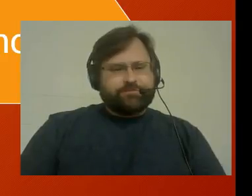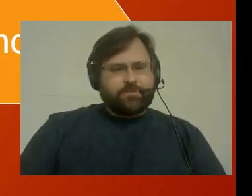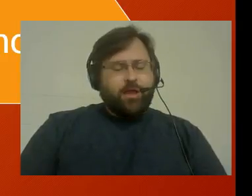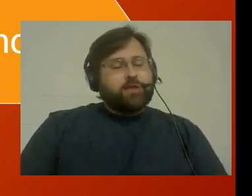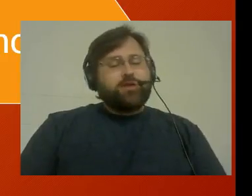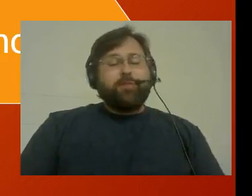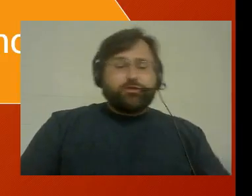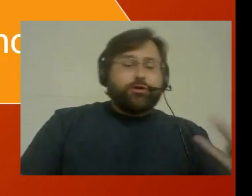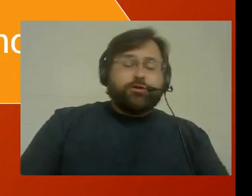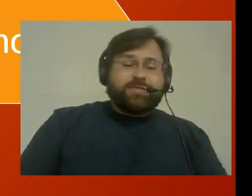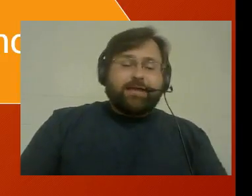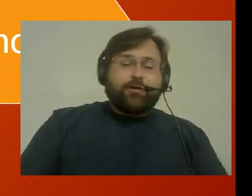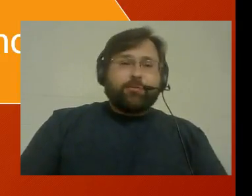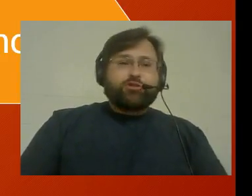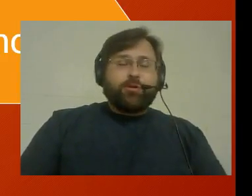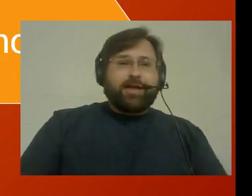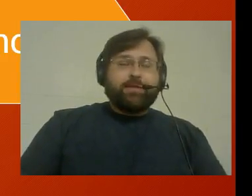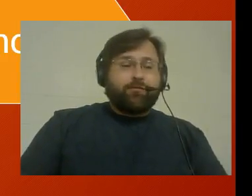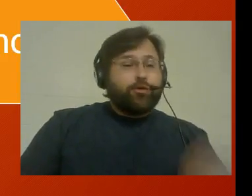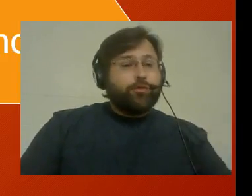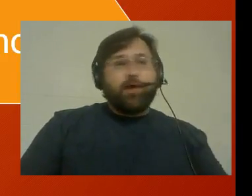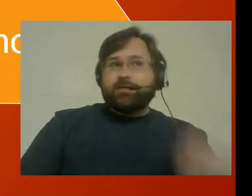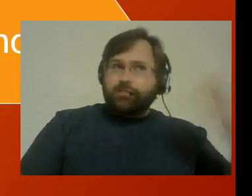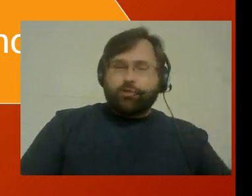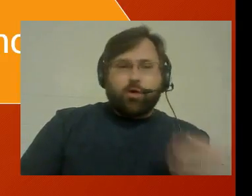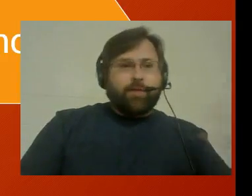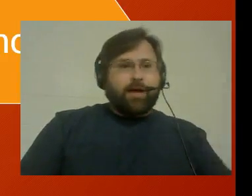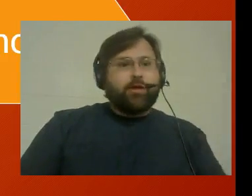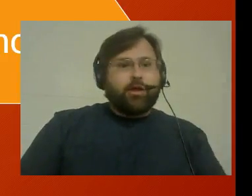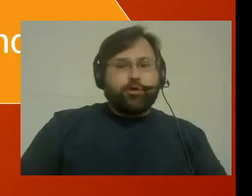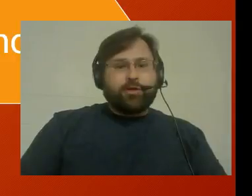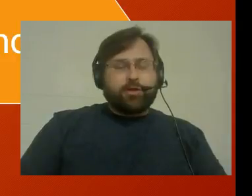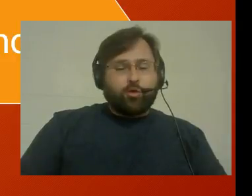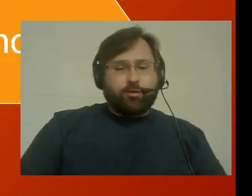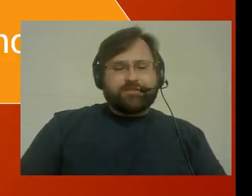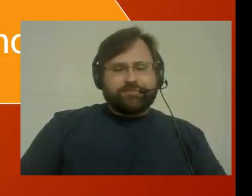so make sure you're signing your numbers correctly before you move on to learn more about the numeral incorporation